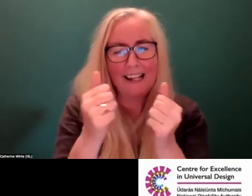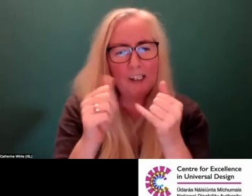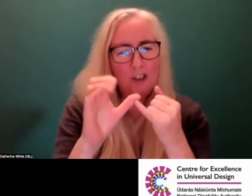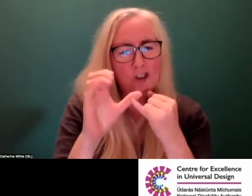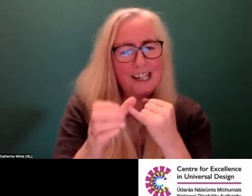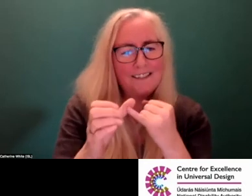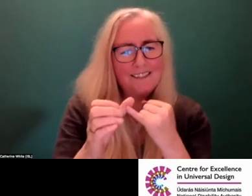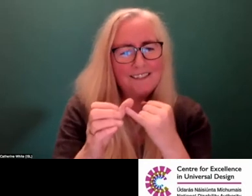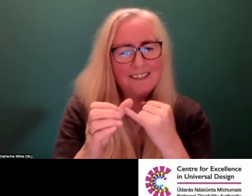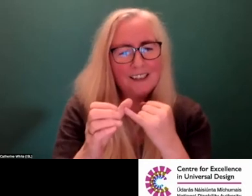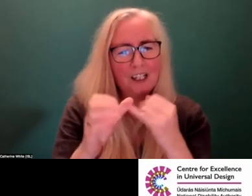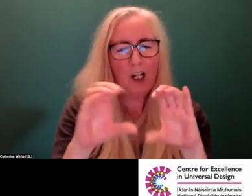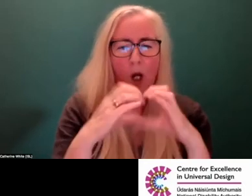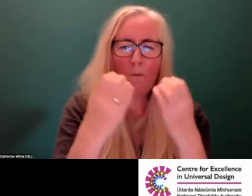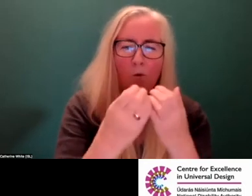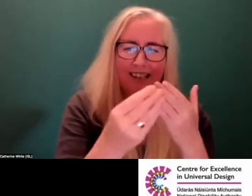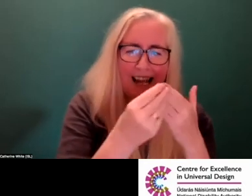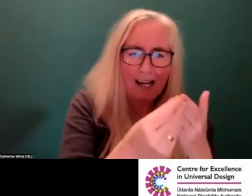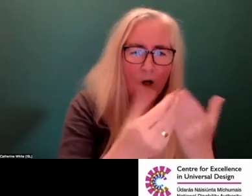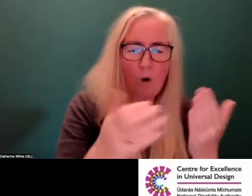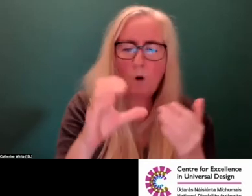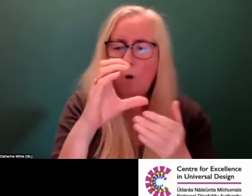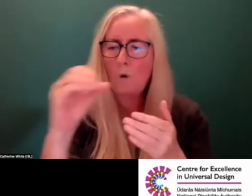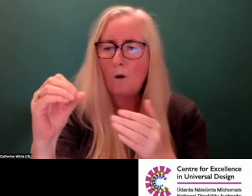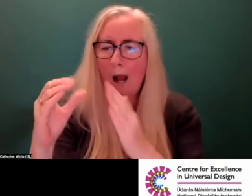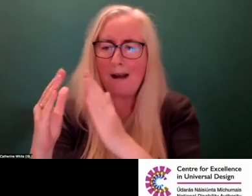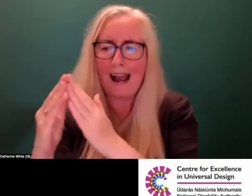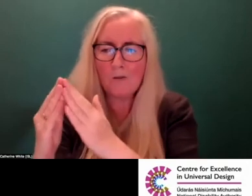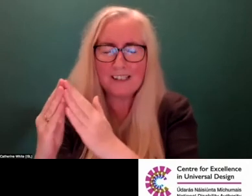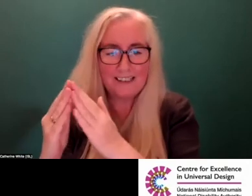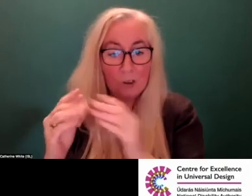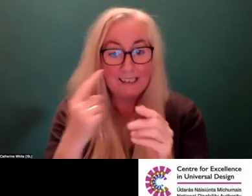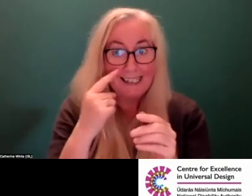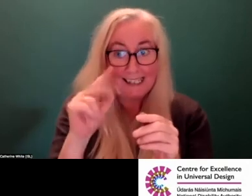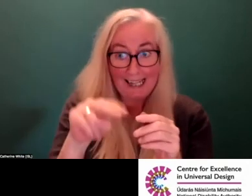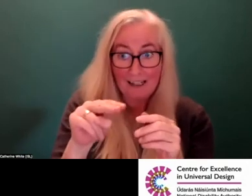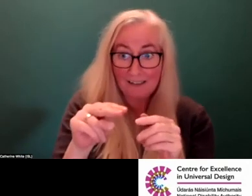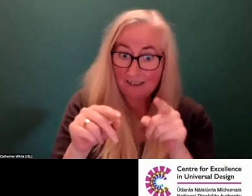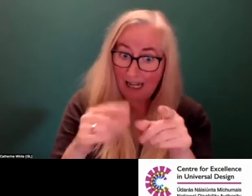Do you see any opportunities then, you mentioned community led or co-operative housing, do you see opportunities in this area?